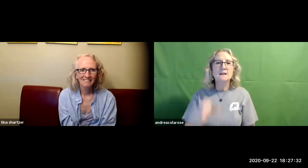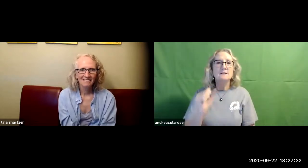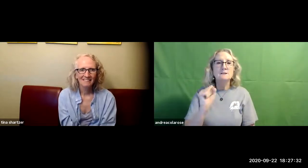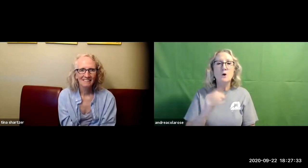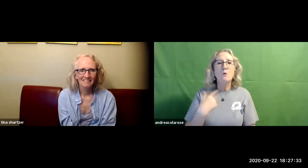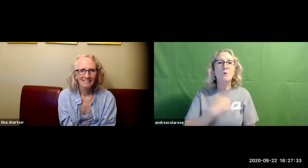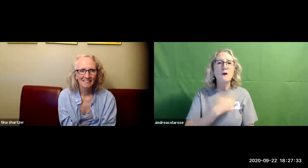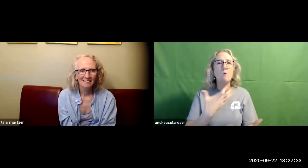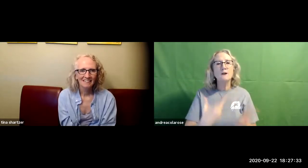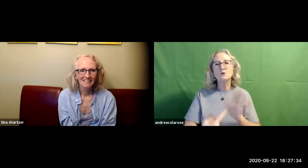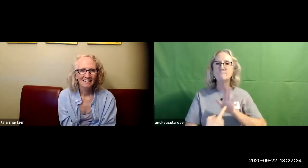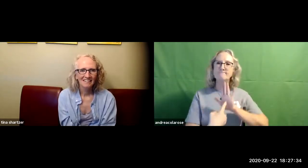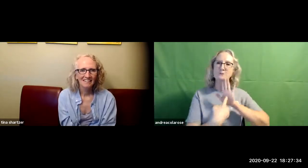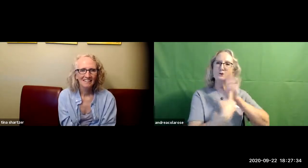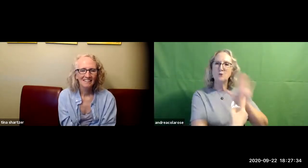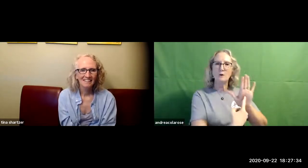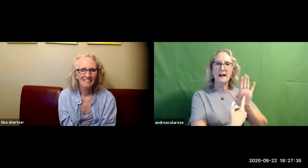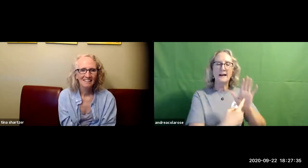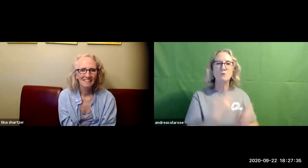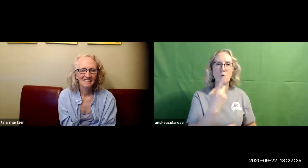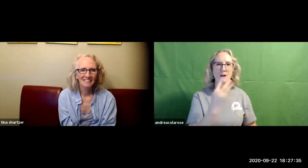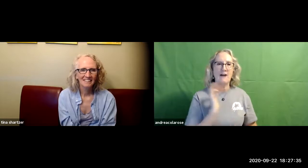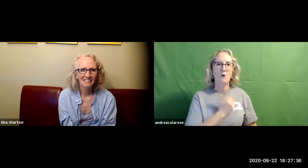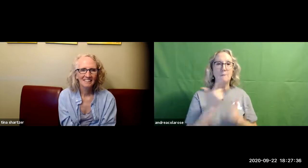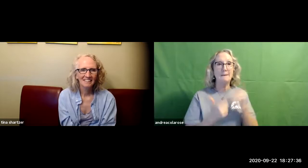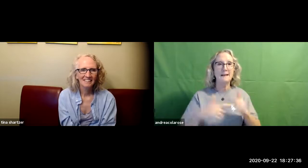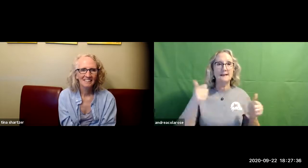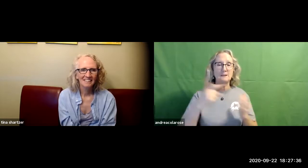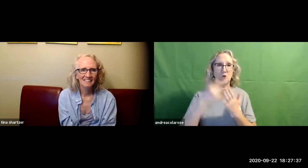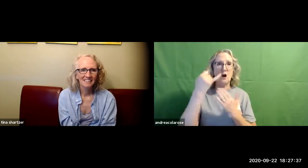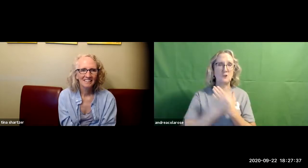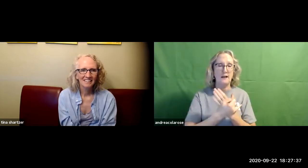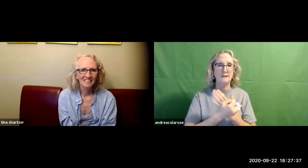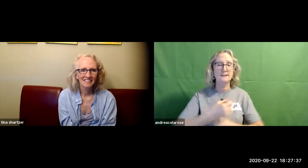the state